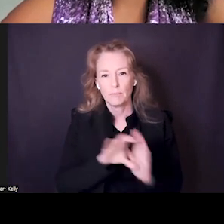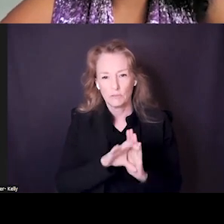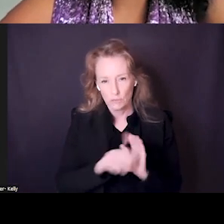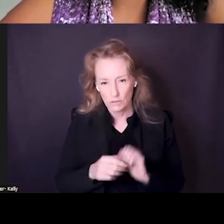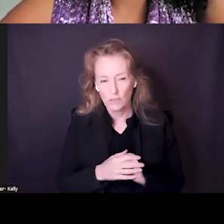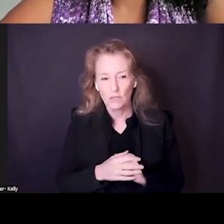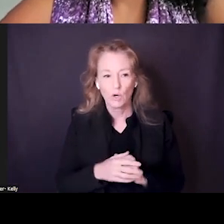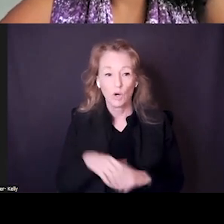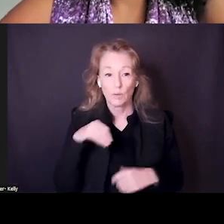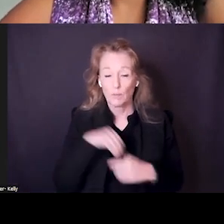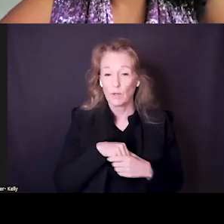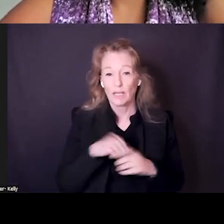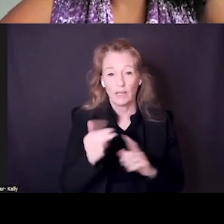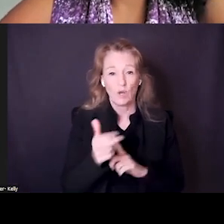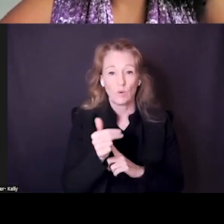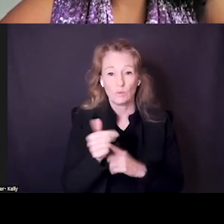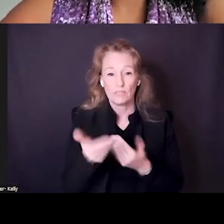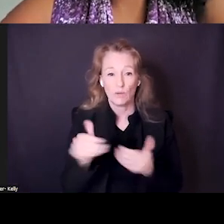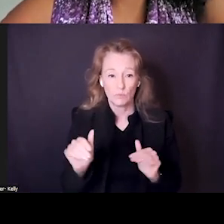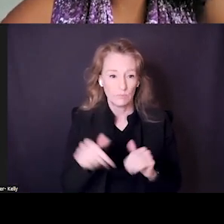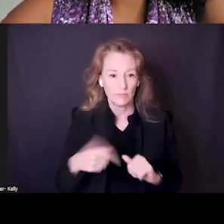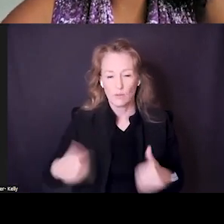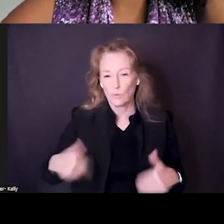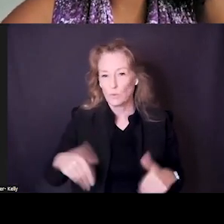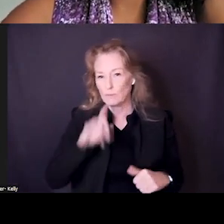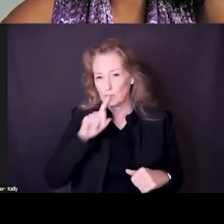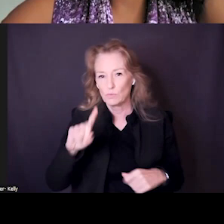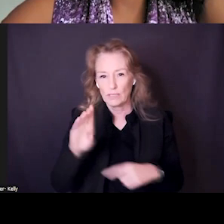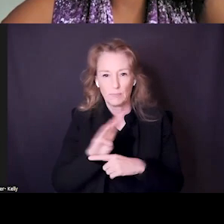IT WAS BUSY IN THE HOTEL, BUT THE TEAMS LABELED THEIR